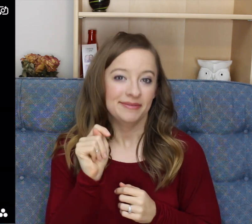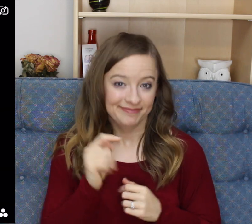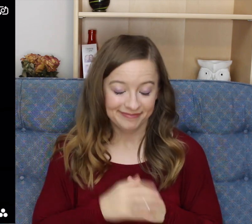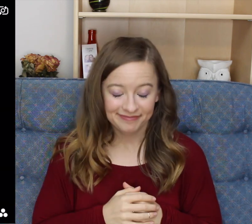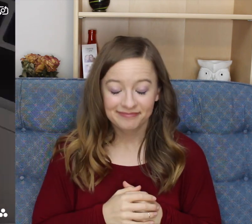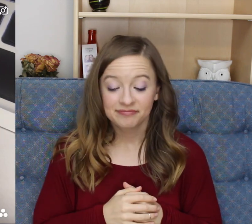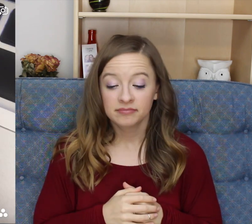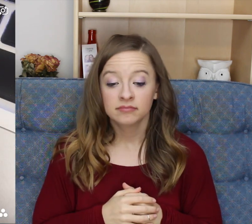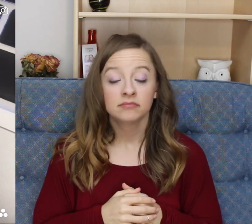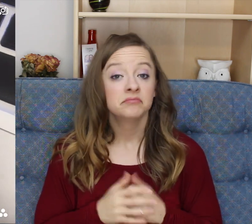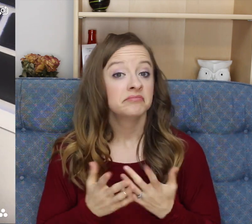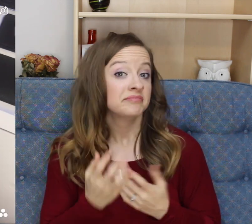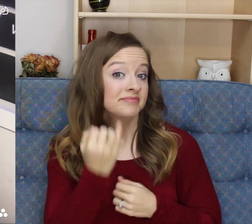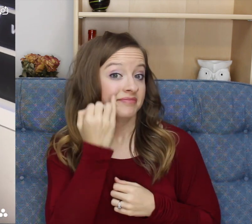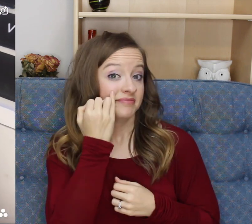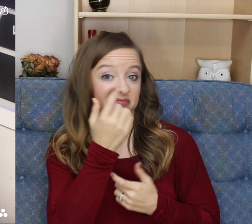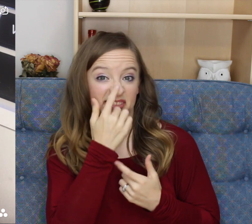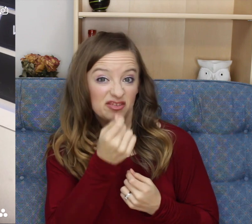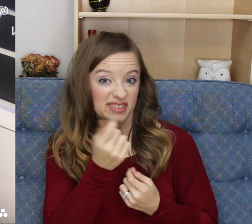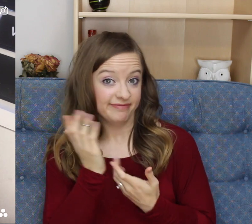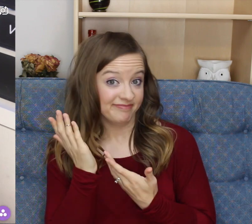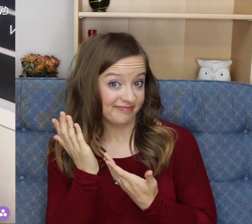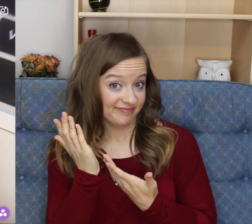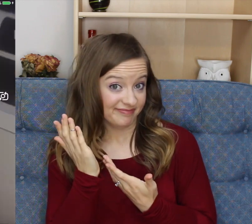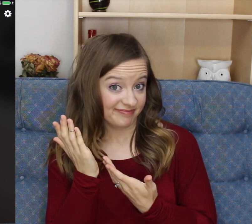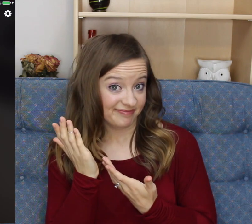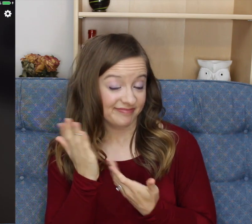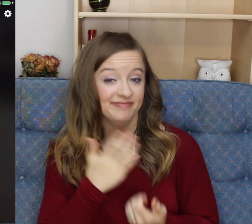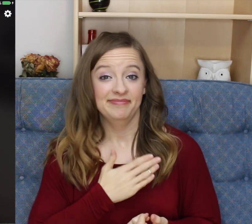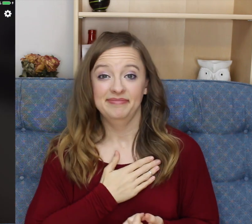If you guys are interested in my